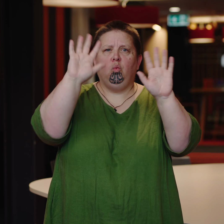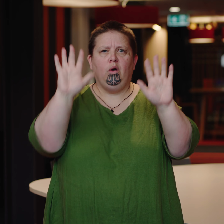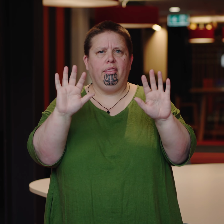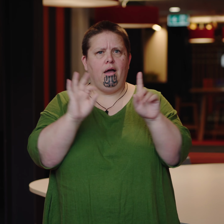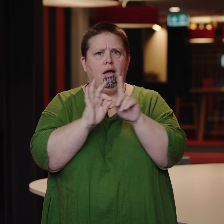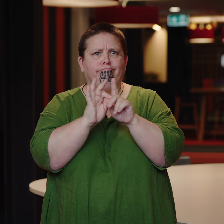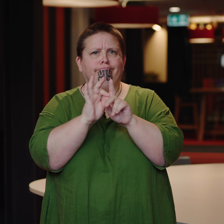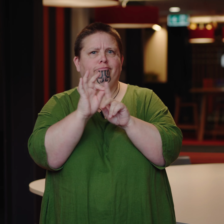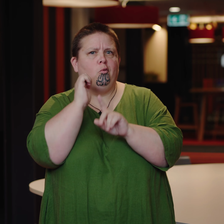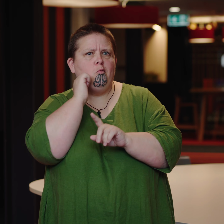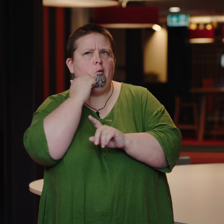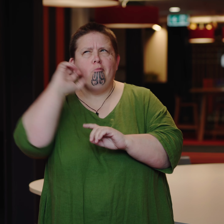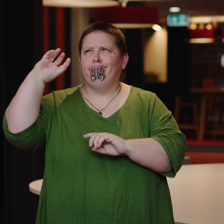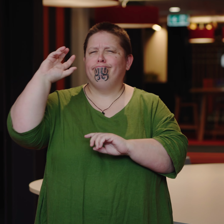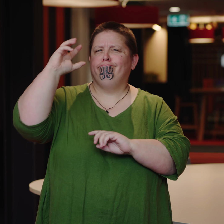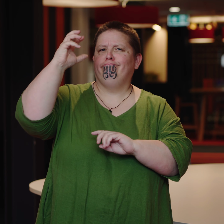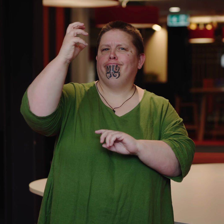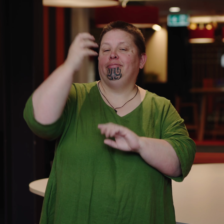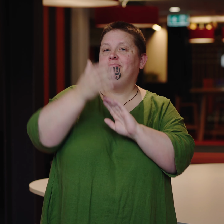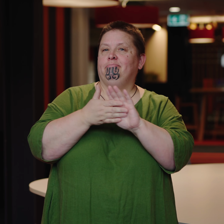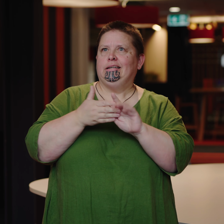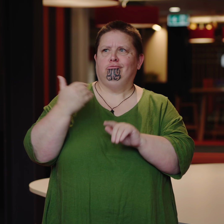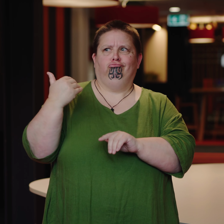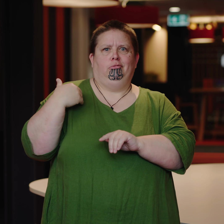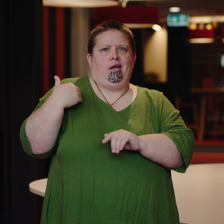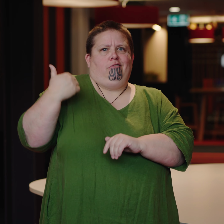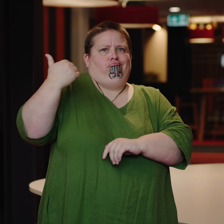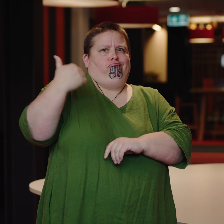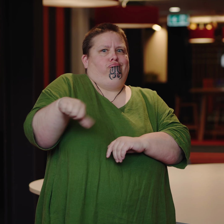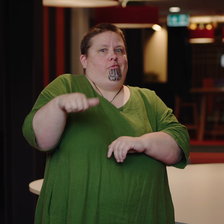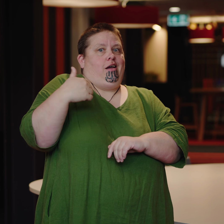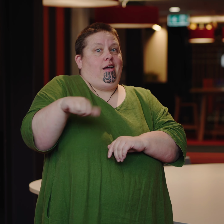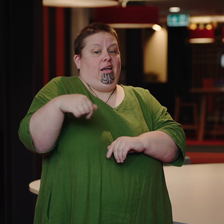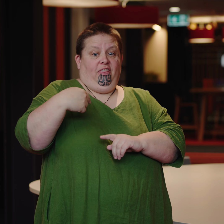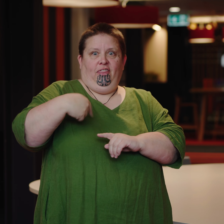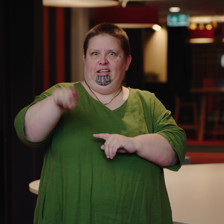starts to get warmer, we're constantly reminded the year is about to wrap up.